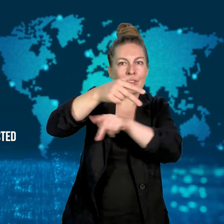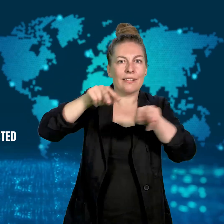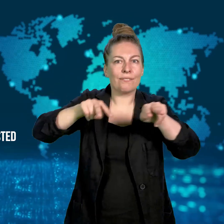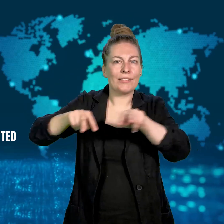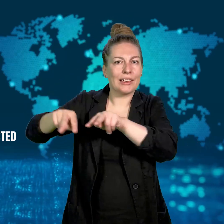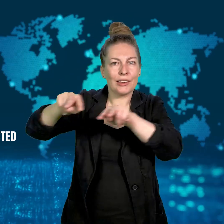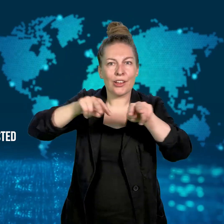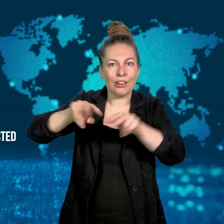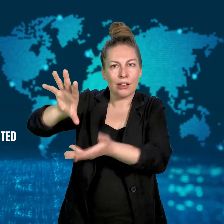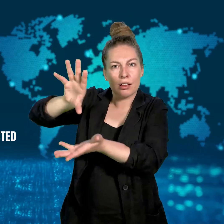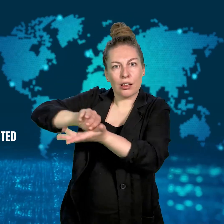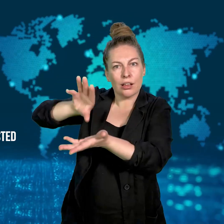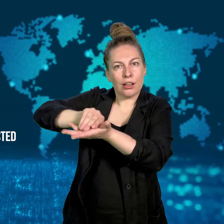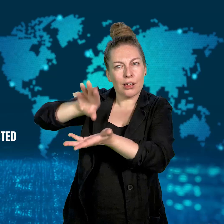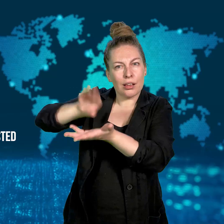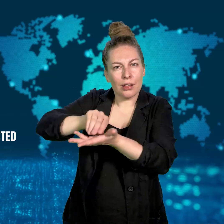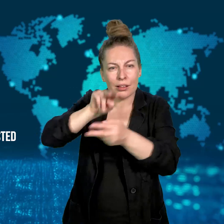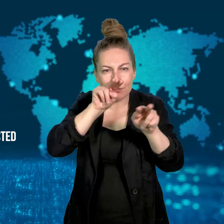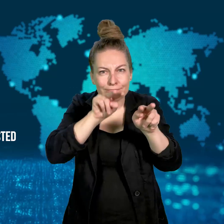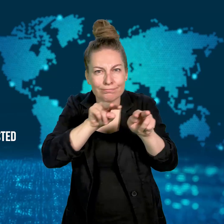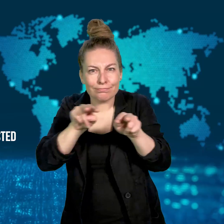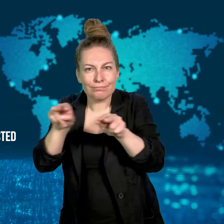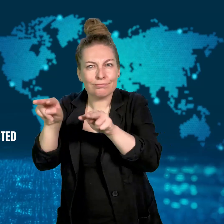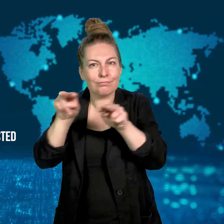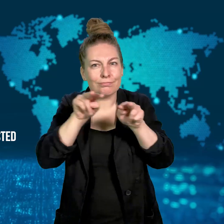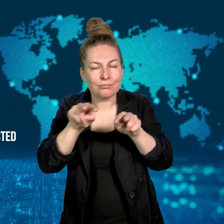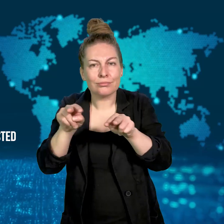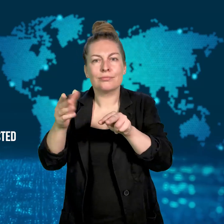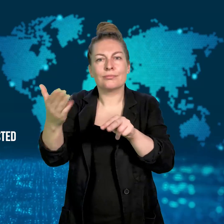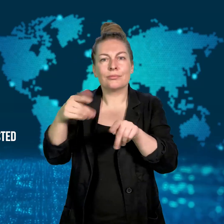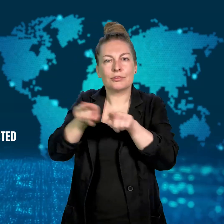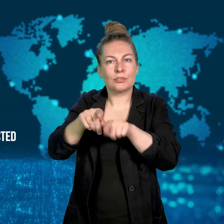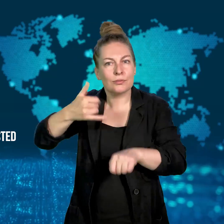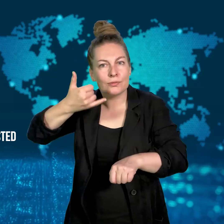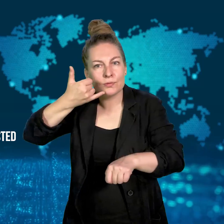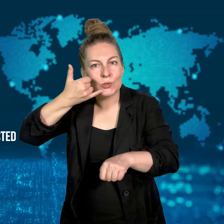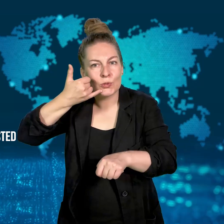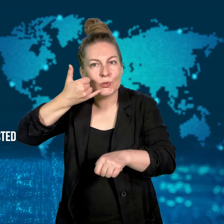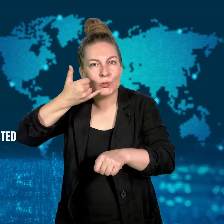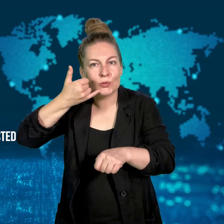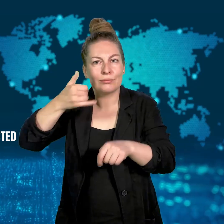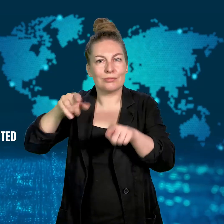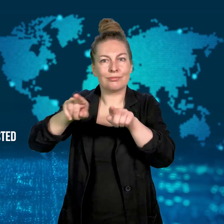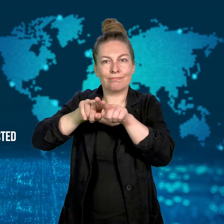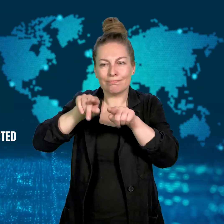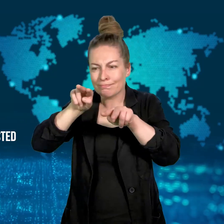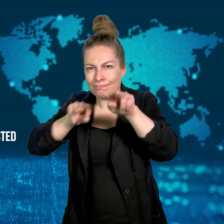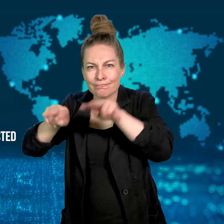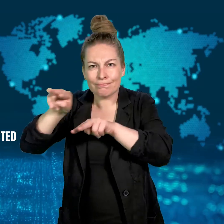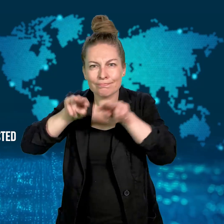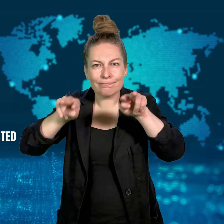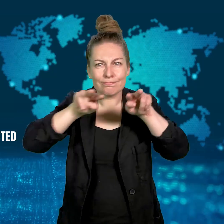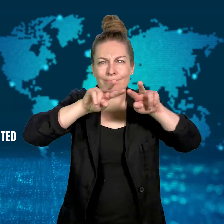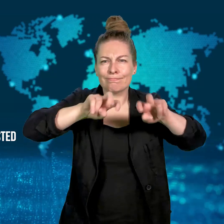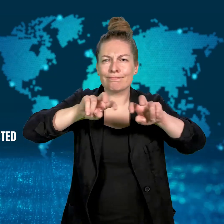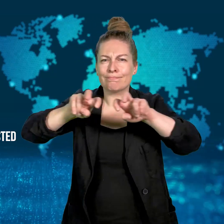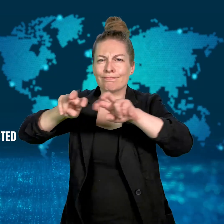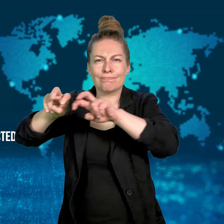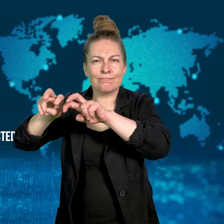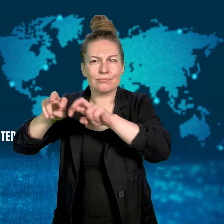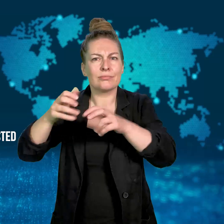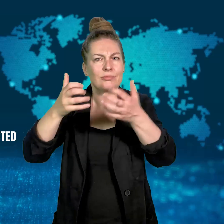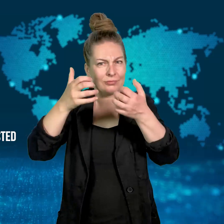Both flares and fireworks were found in Monaco's vehicle.